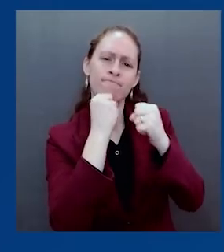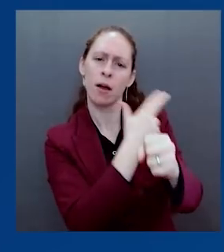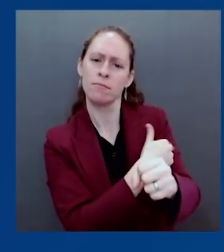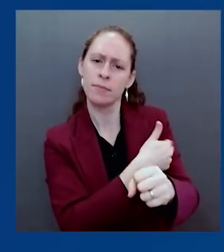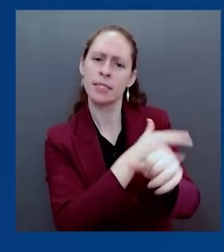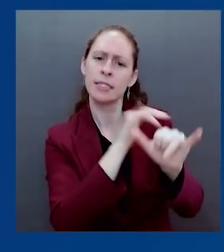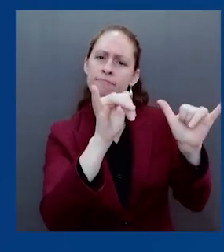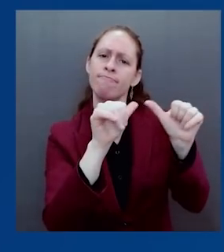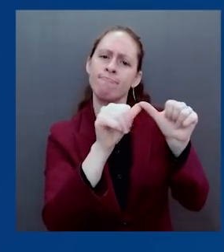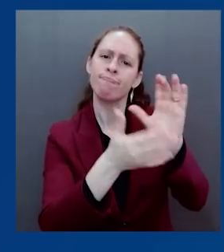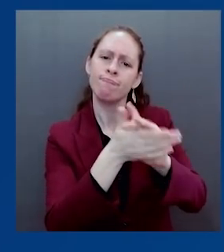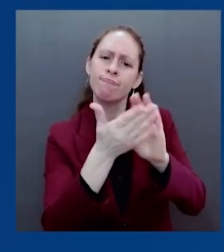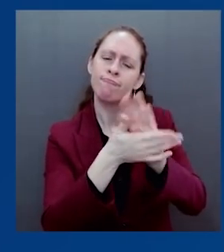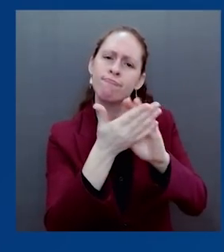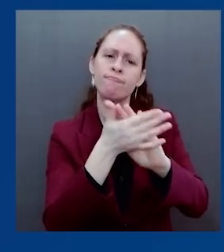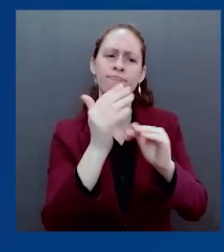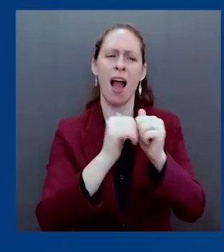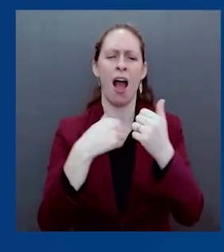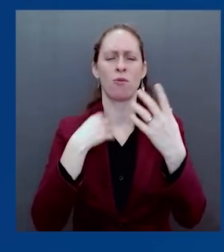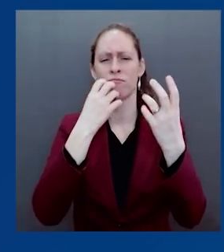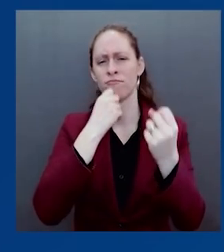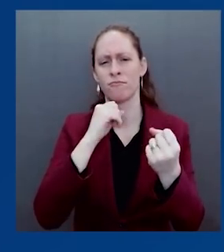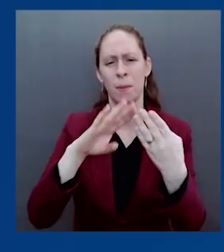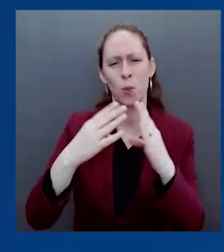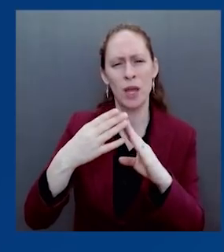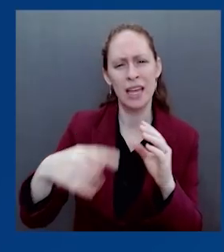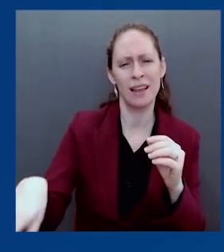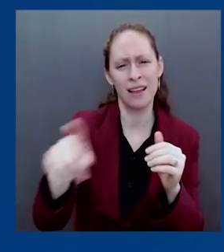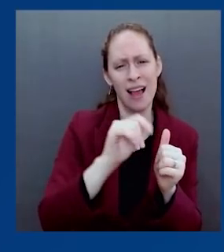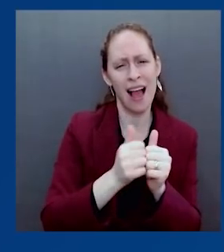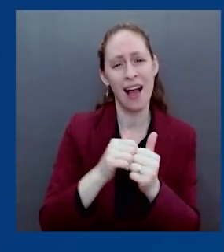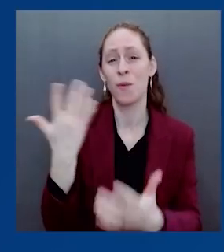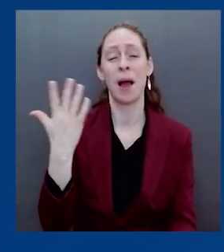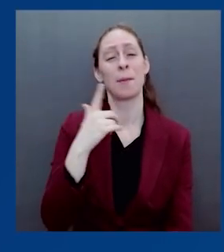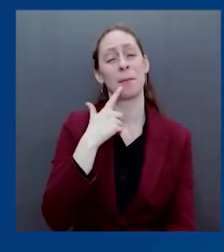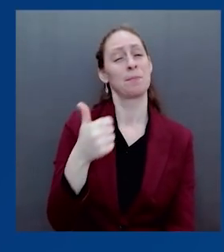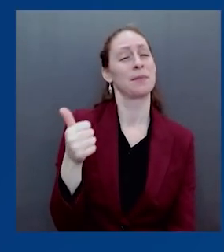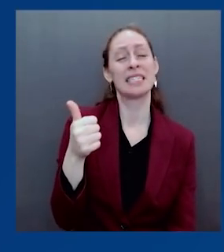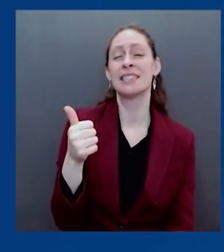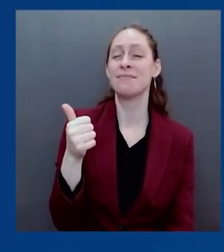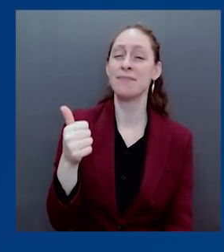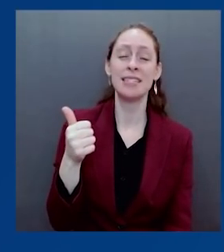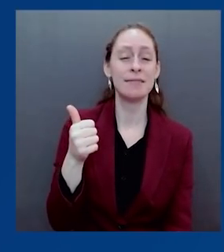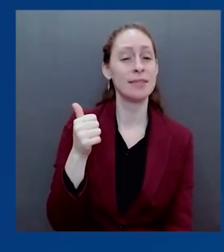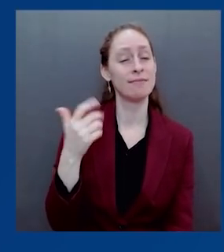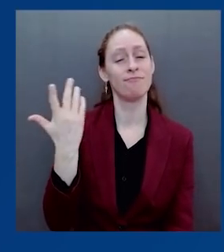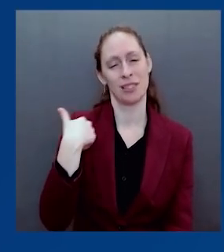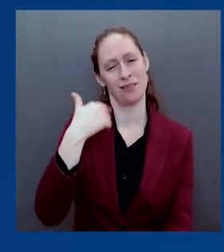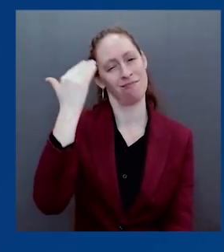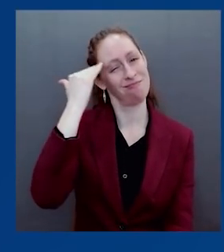As you've heard me say before, we know what works against COVID-19. This means getting vaccinated and getting boosted;